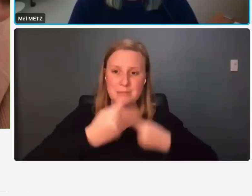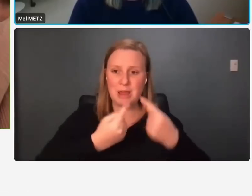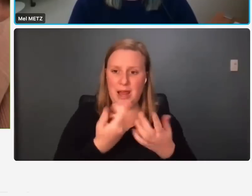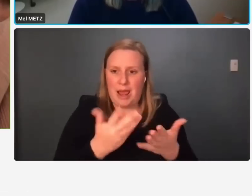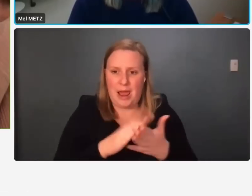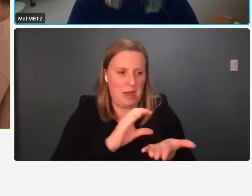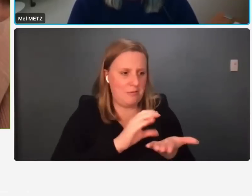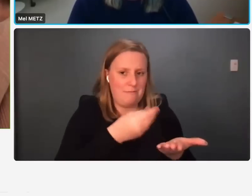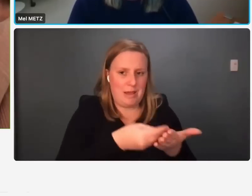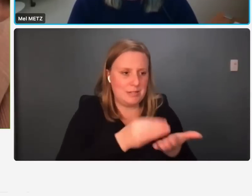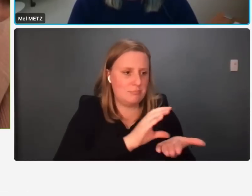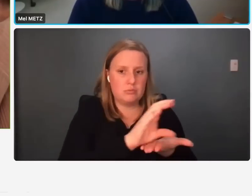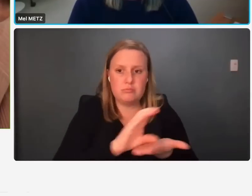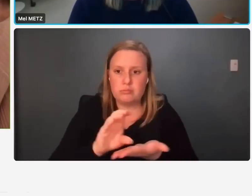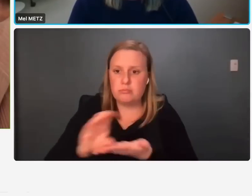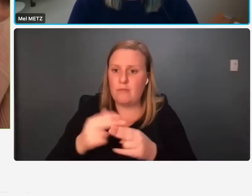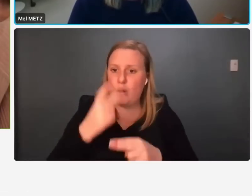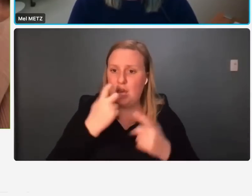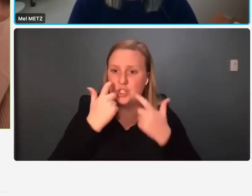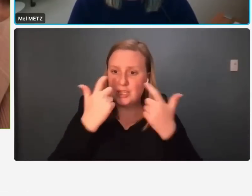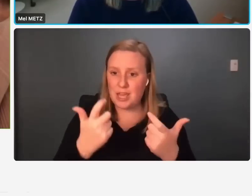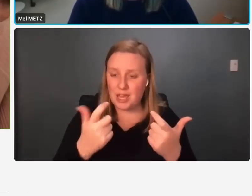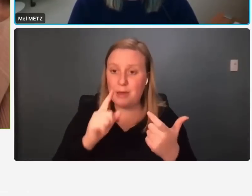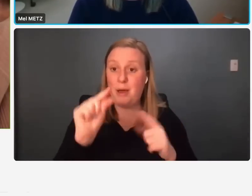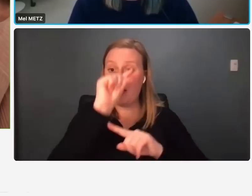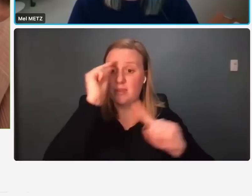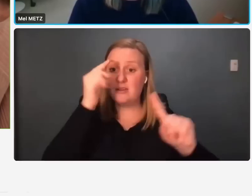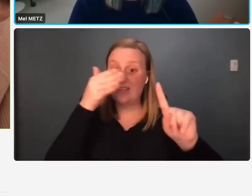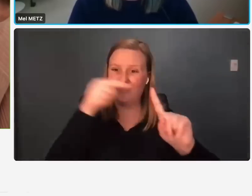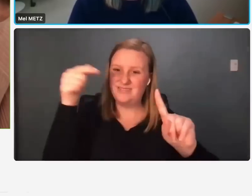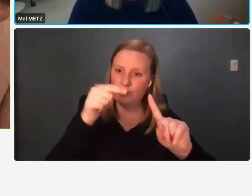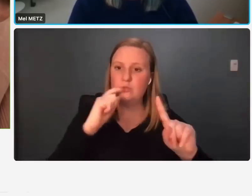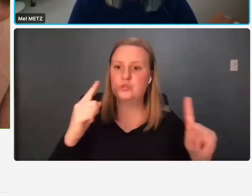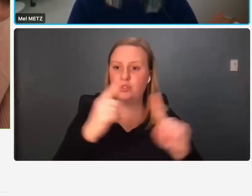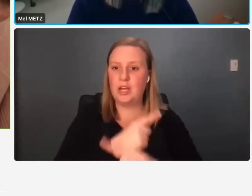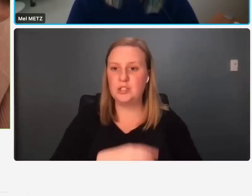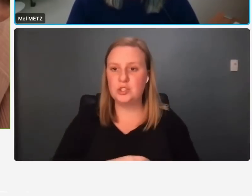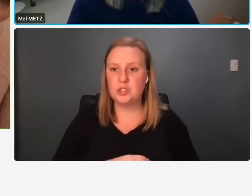going to shift to focus on providing aged care services to the people who need them.